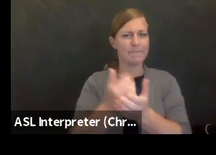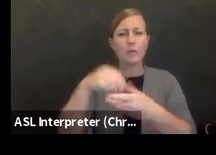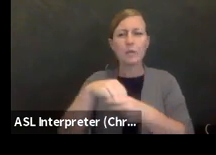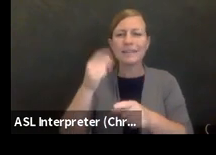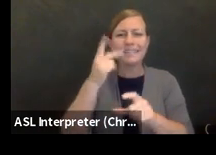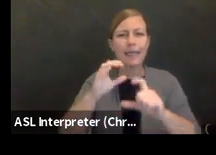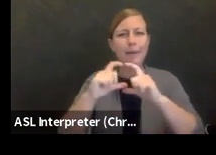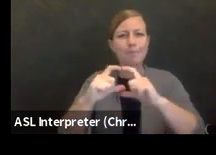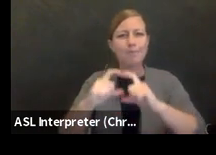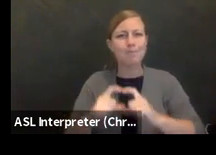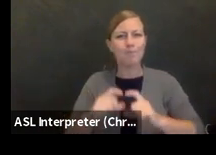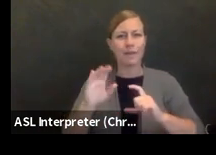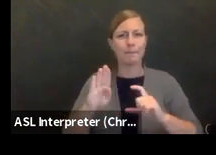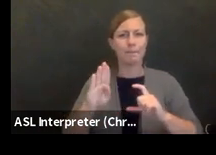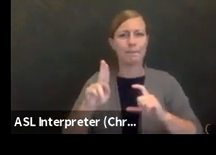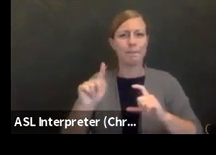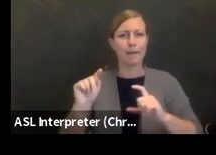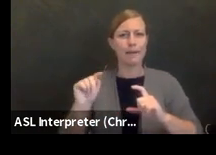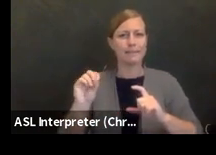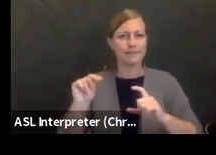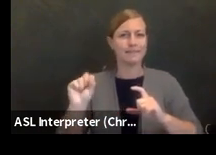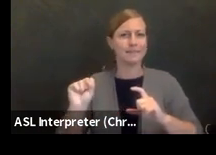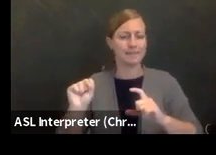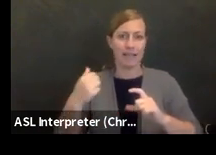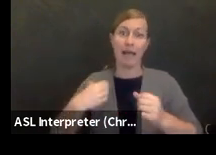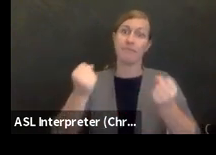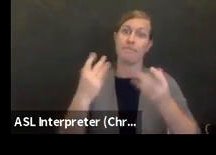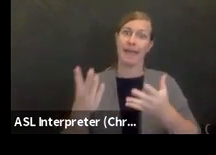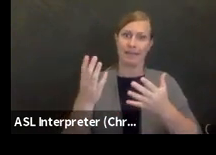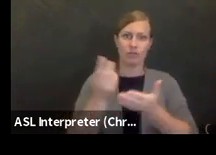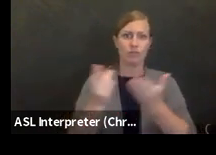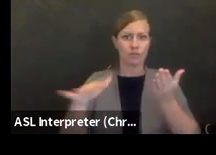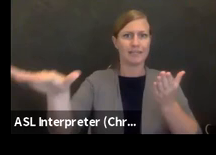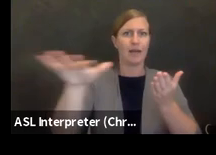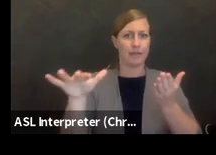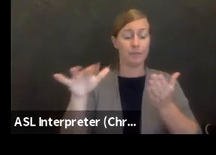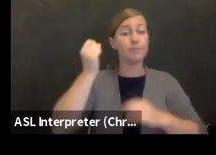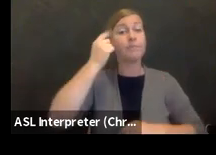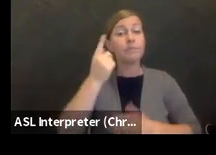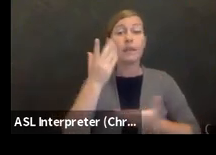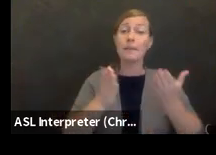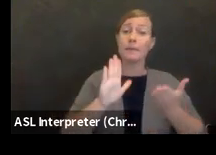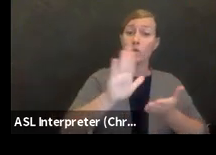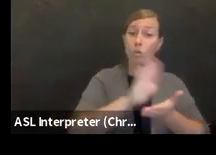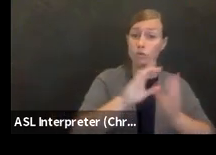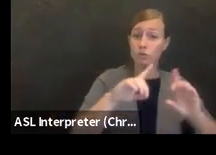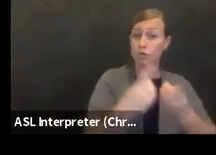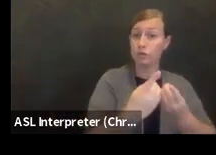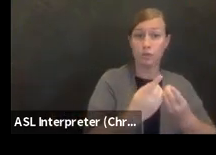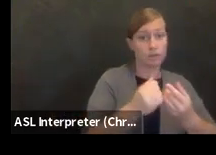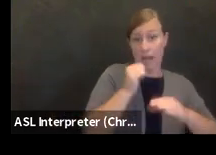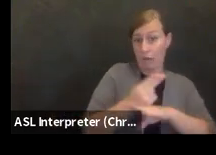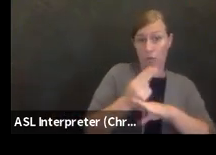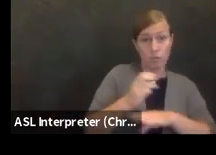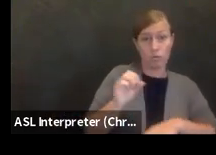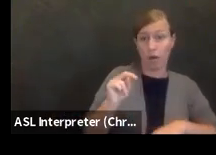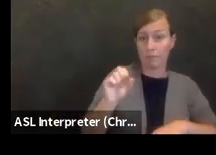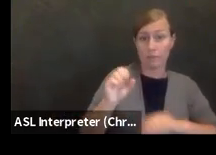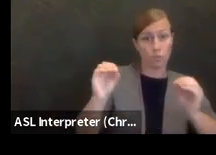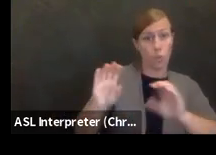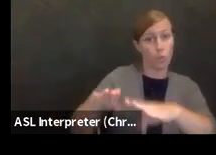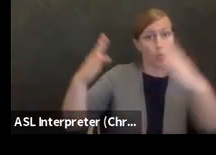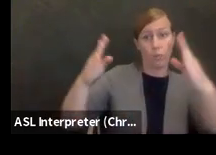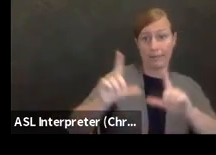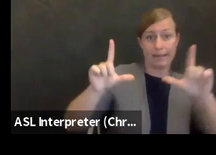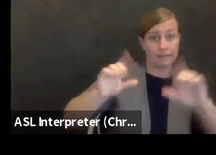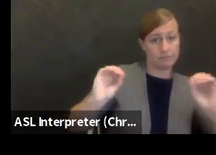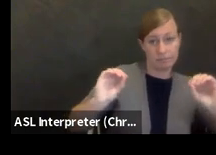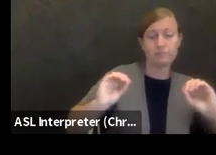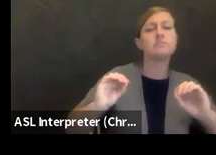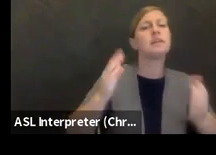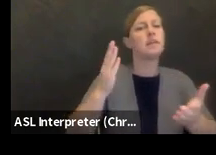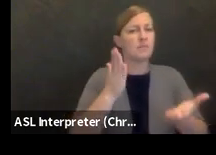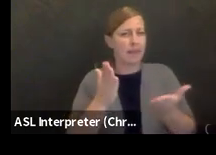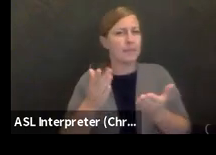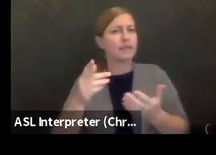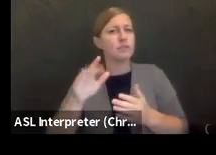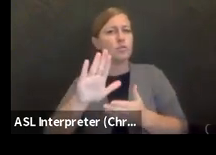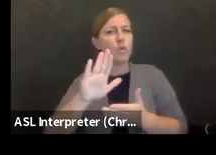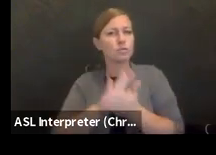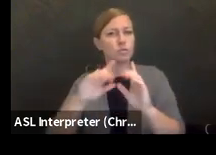ESD 112-- Kristina Wambold: And there's a lot of resources out there. If you don't have comments you may also have been given a template from your district that you can upload into a pages. So let me view my pages. One more time.